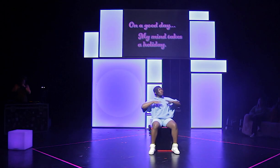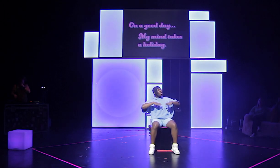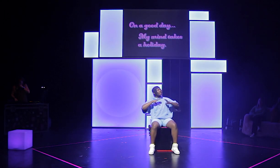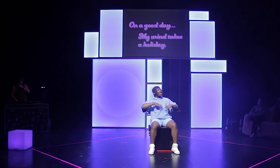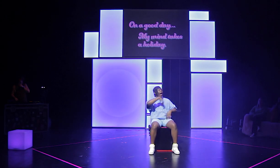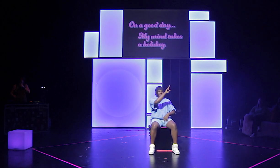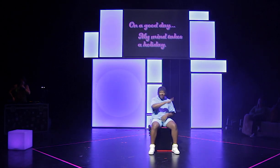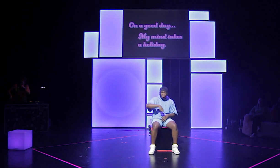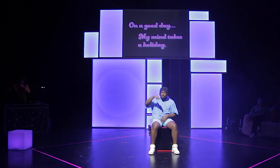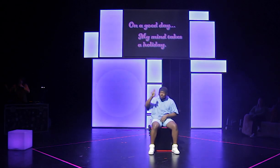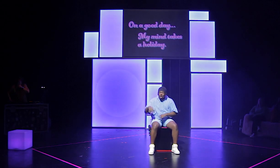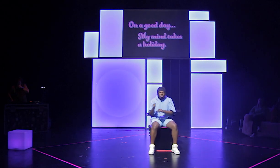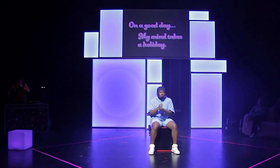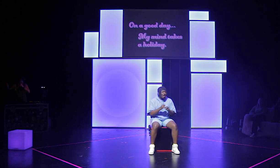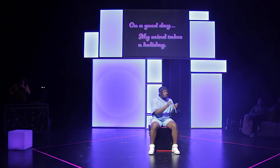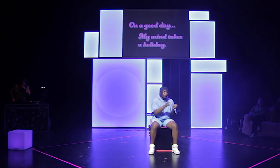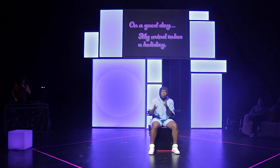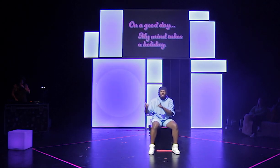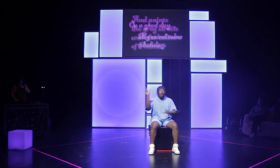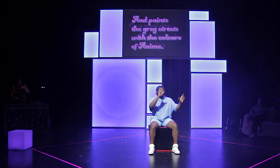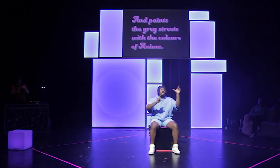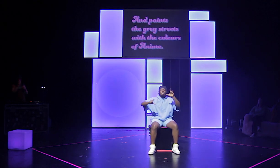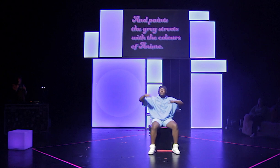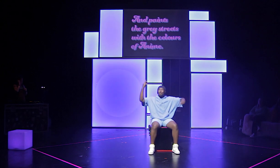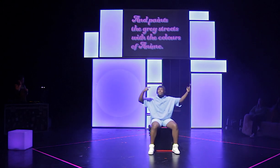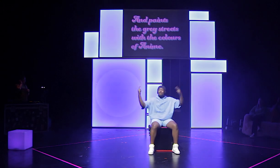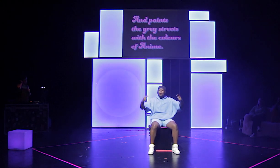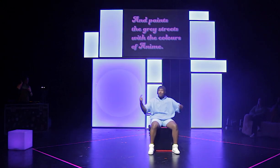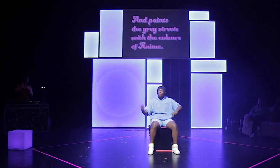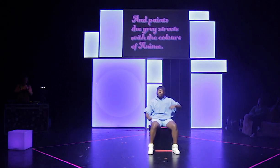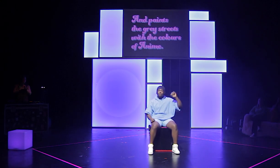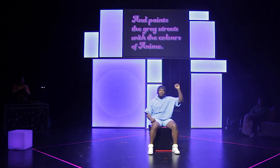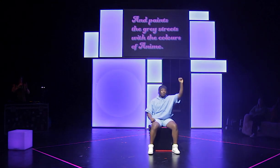a holiday and paints the grey streets with the colours of Anime.